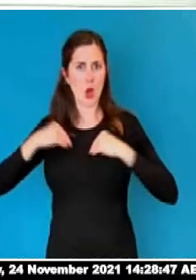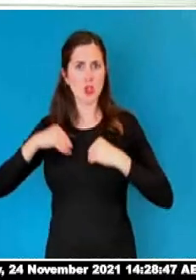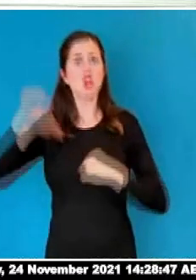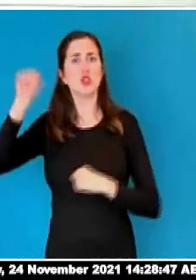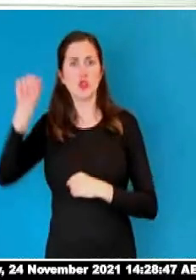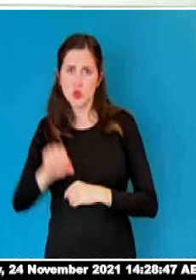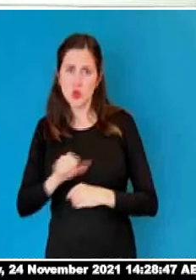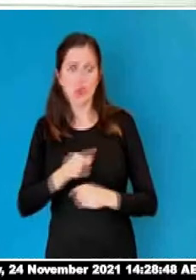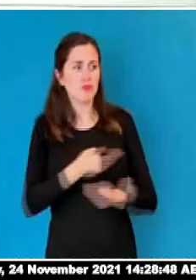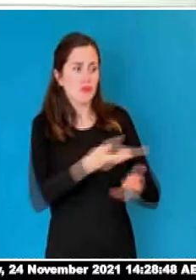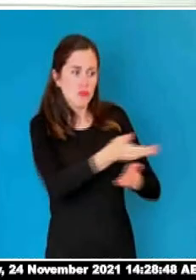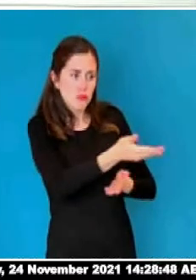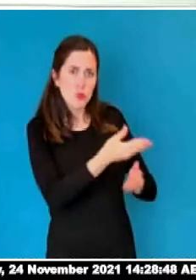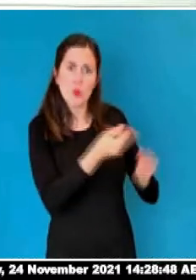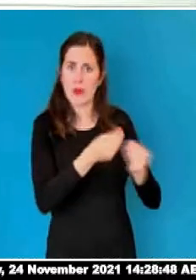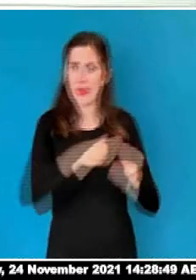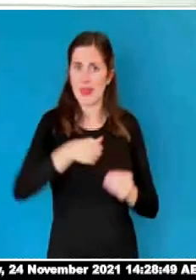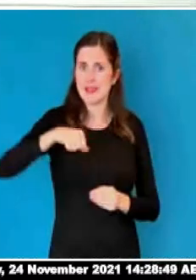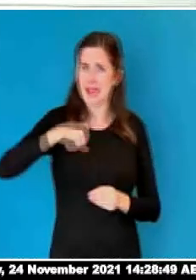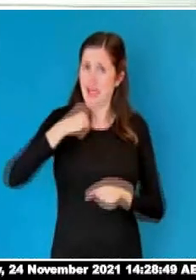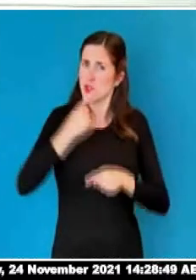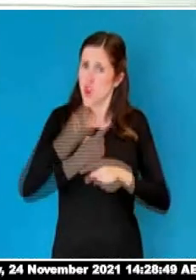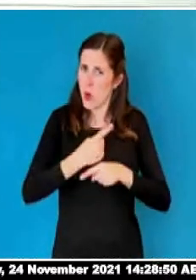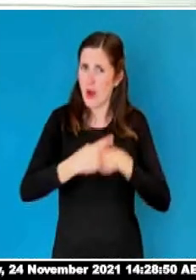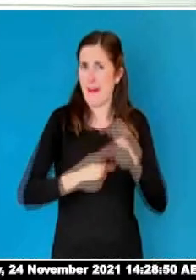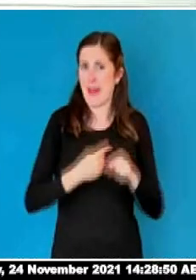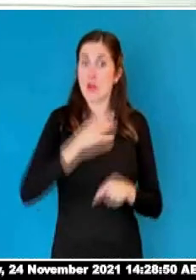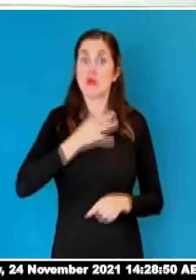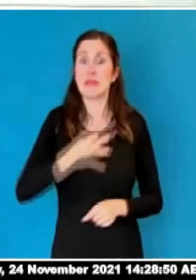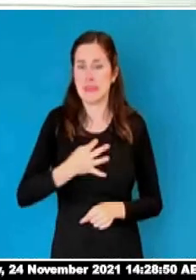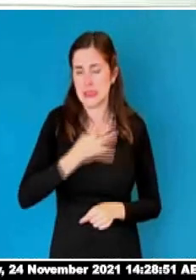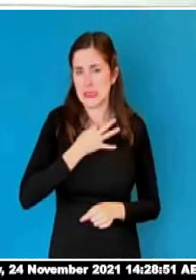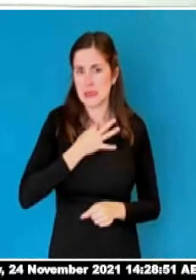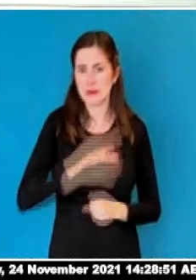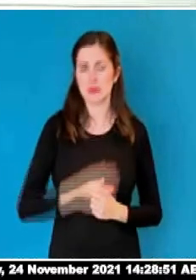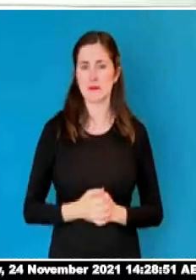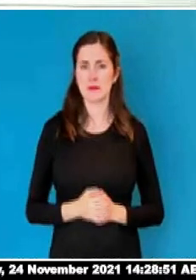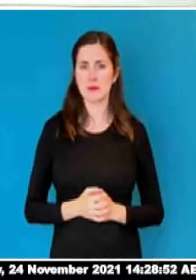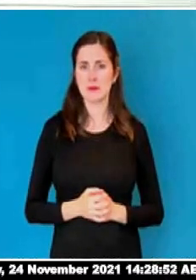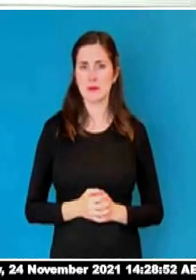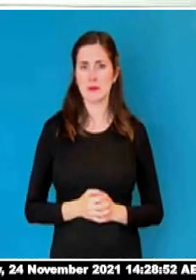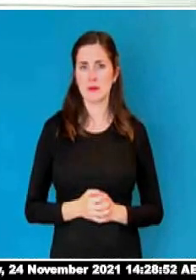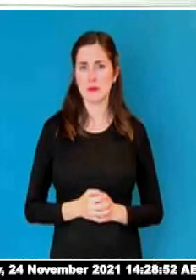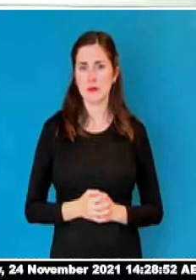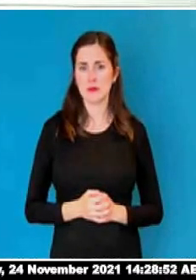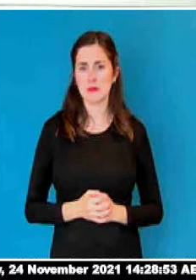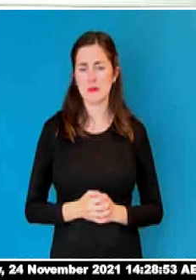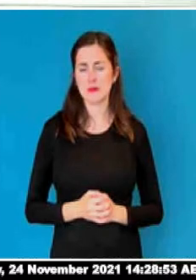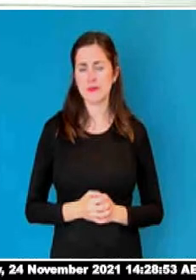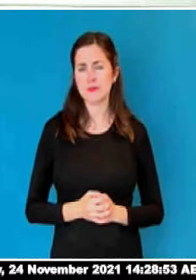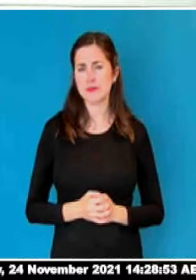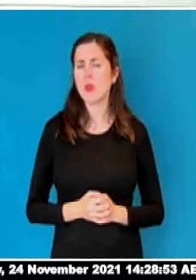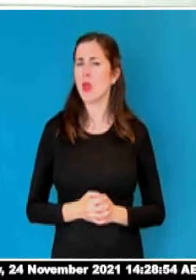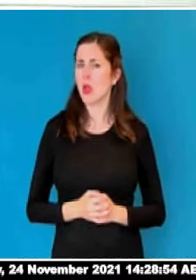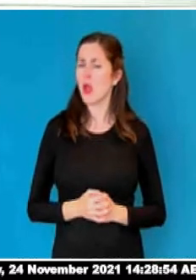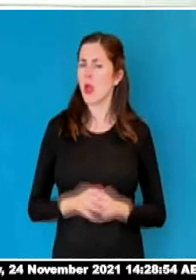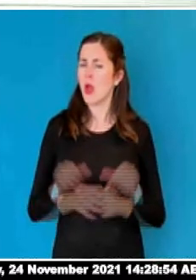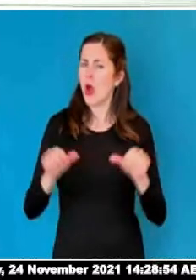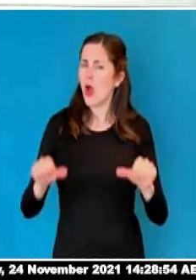workers. MS EASTMAN: Well, can you help me understand then what you are saying